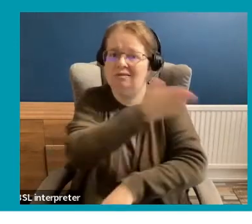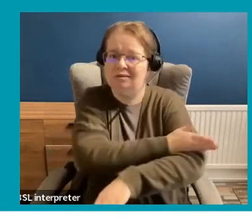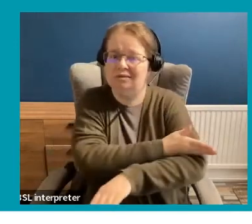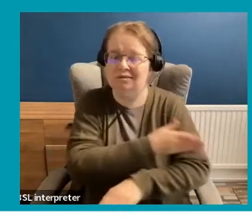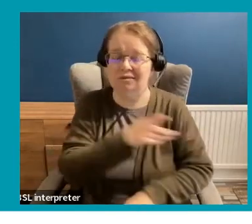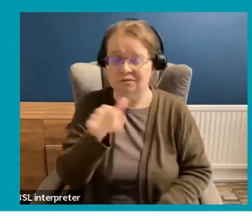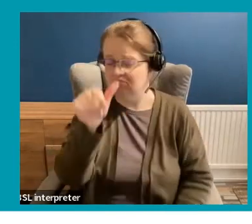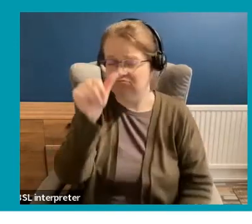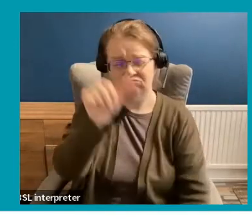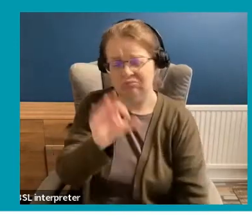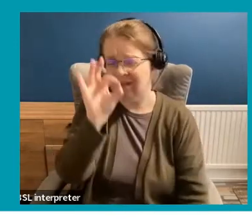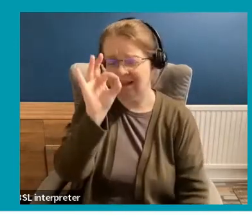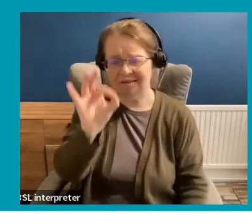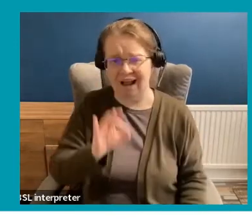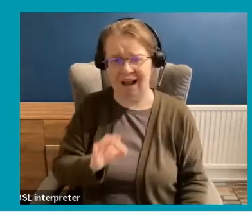The police one is interesting